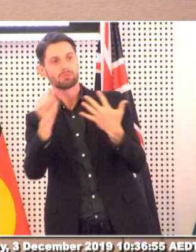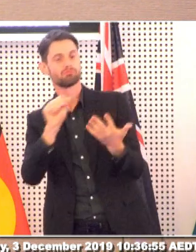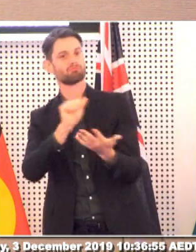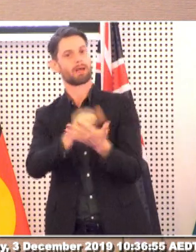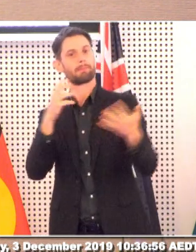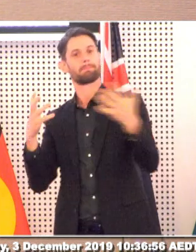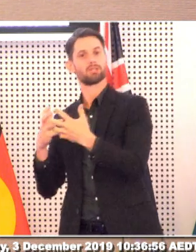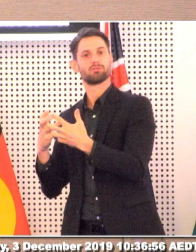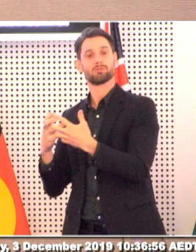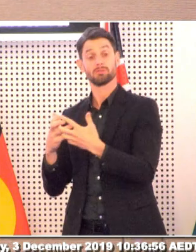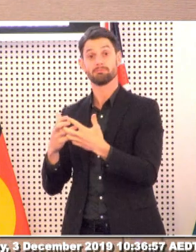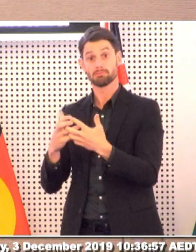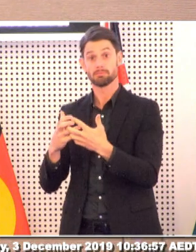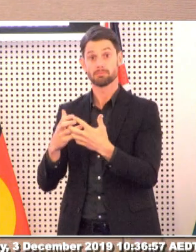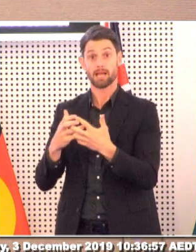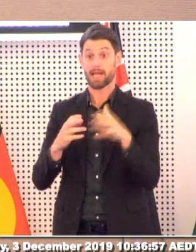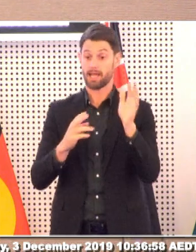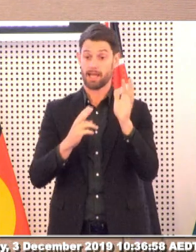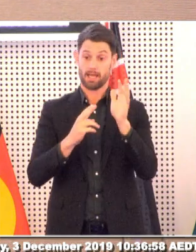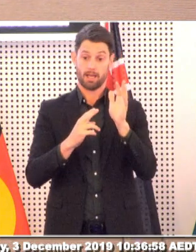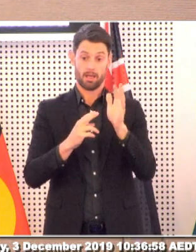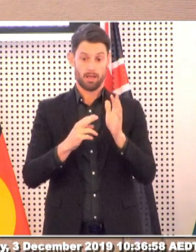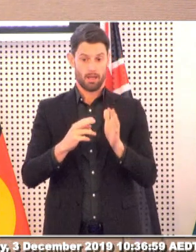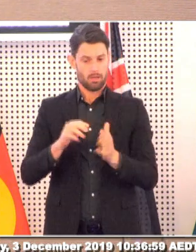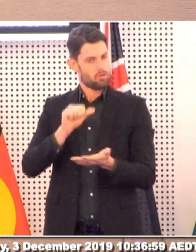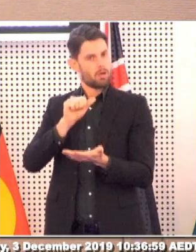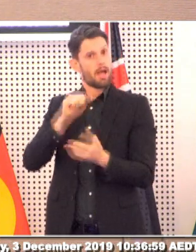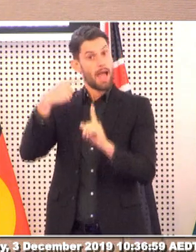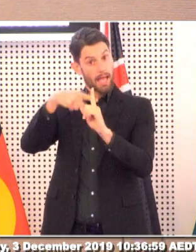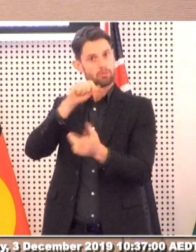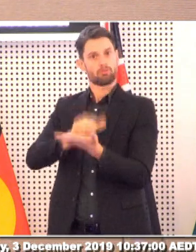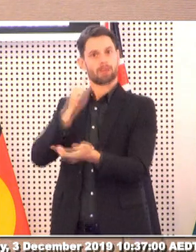I think the NDIS went a long way in addressing some of the unmet need in